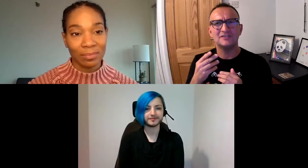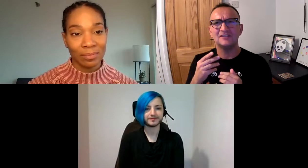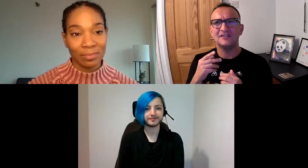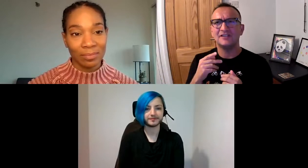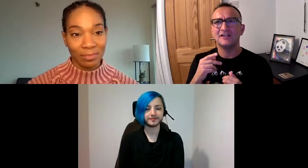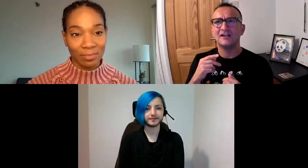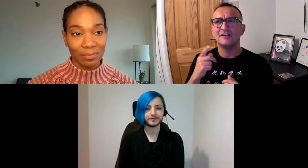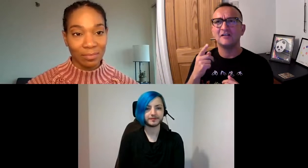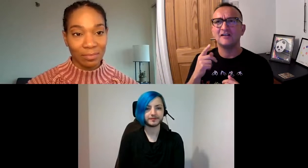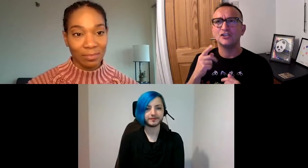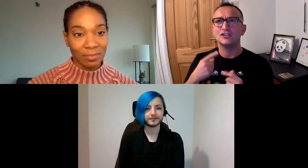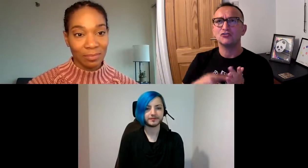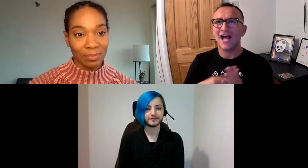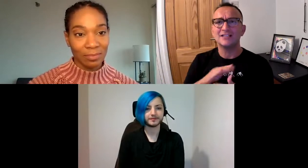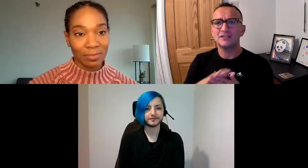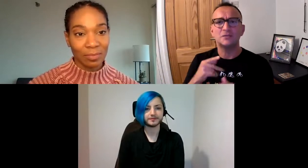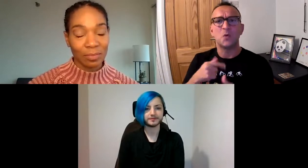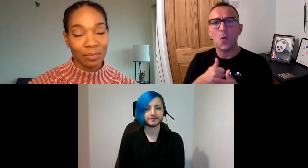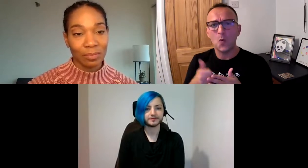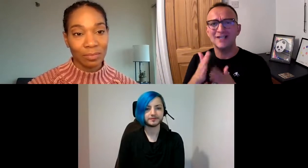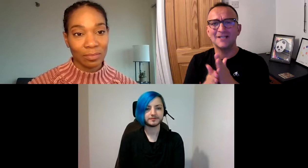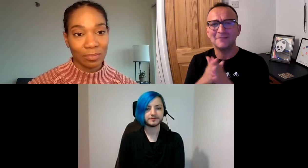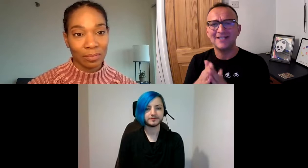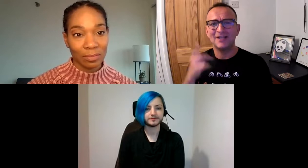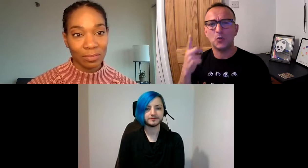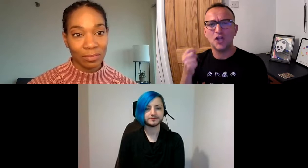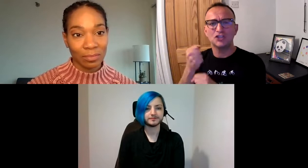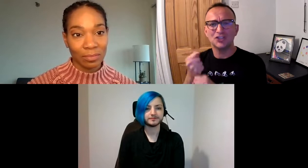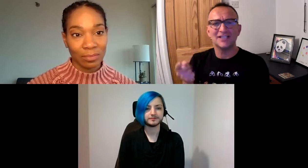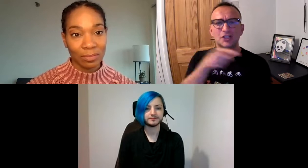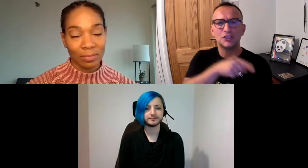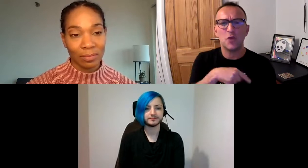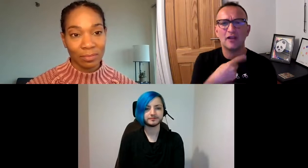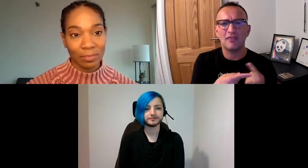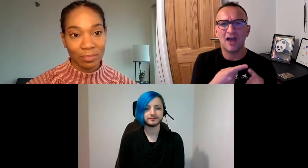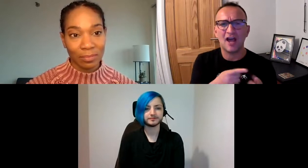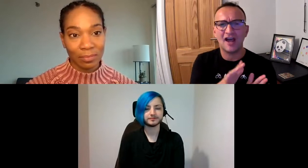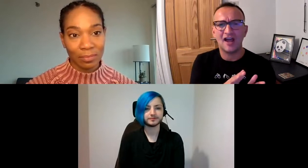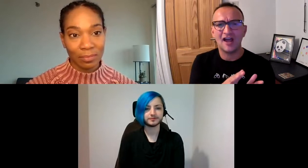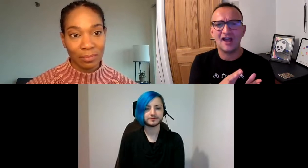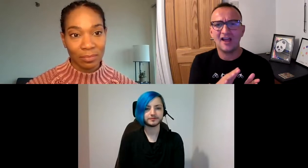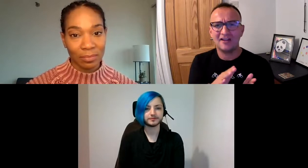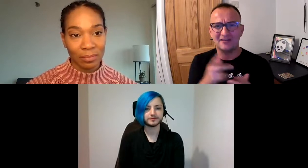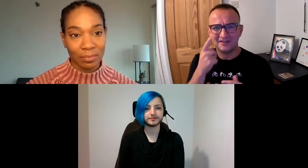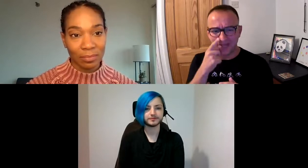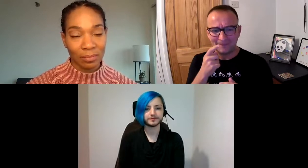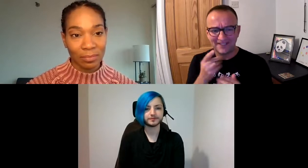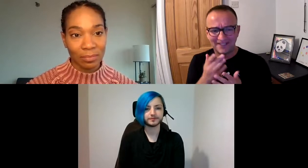not mean they are going from one gender to another and again sometimes that means we have to be very mindful